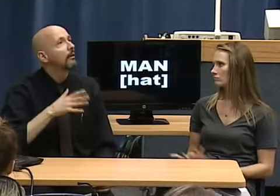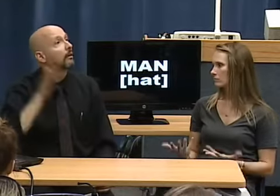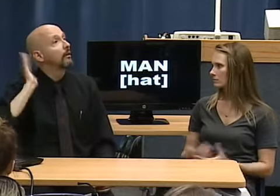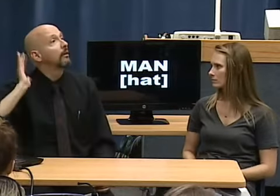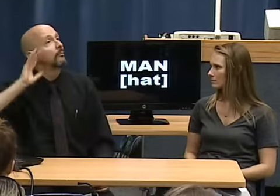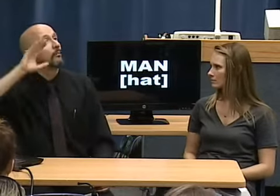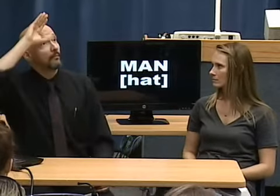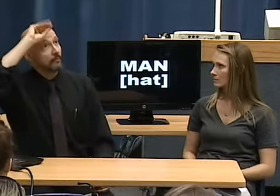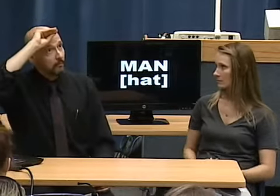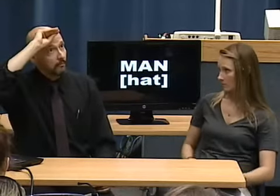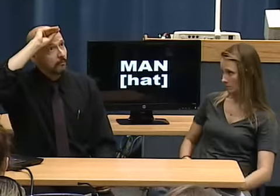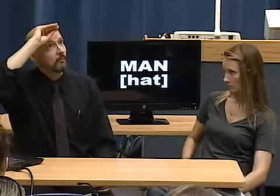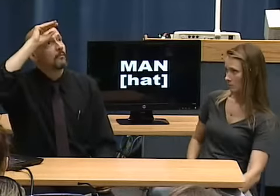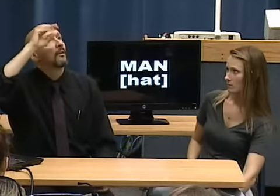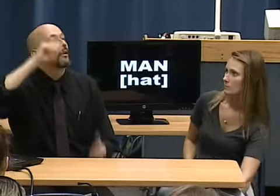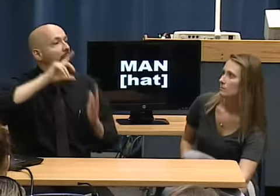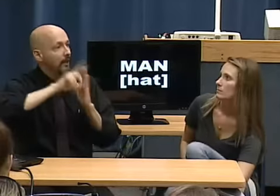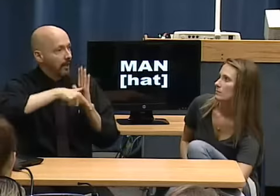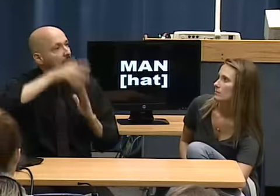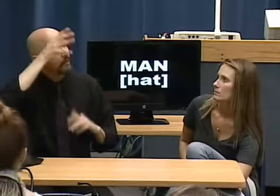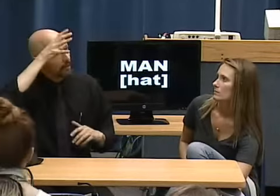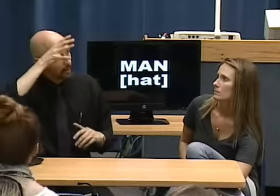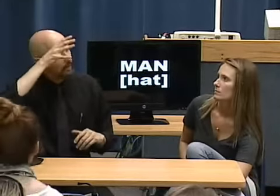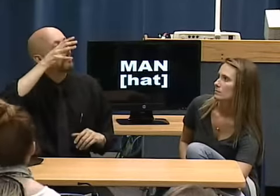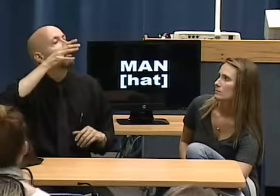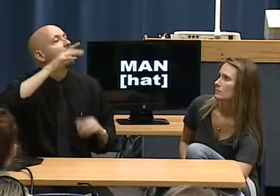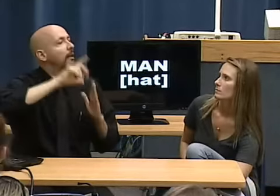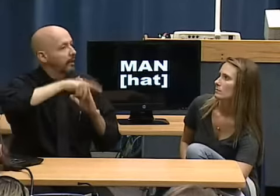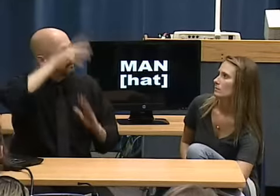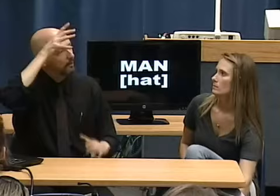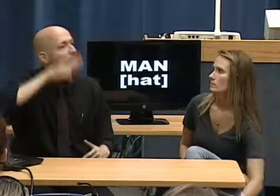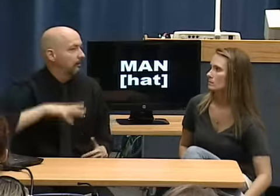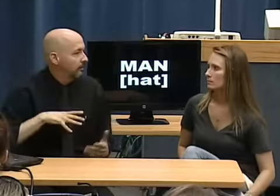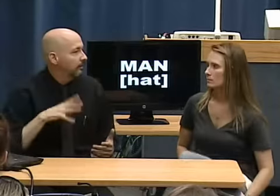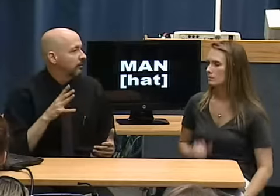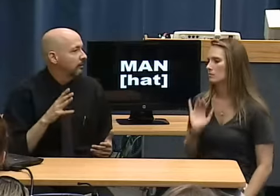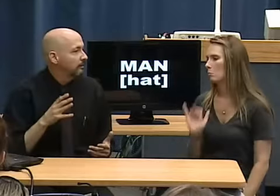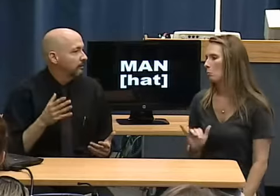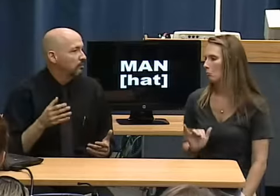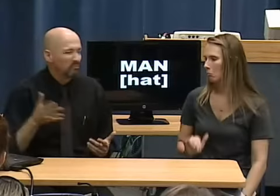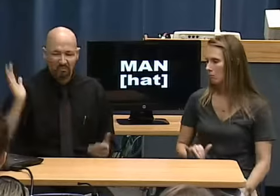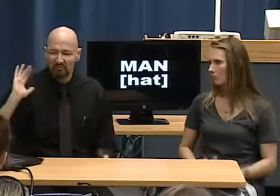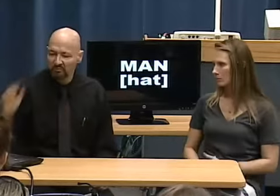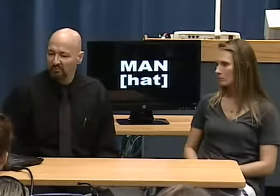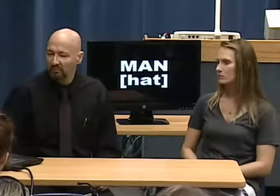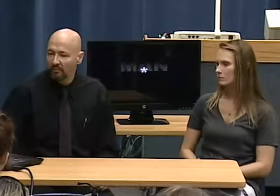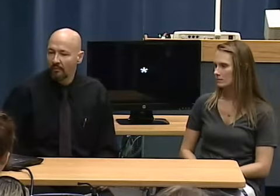Years ago, this sign later became this sign, and still later the sign for "man." I see.